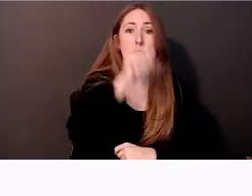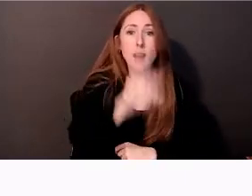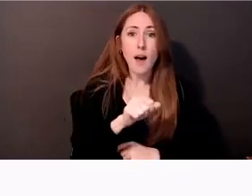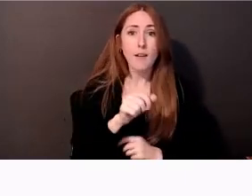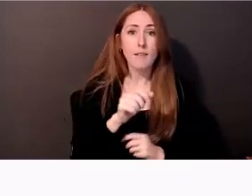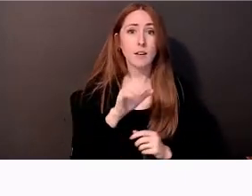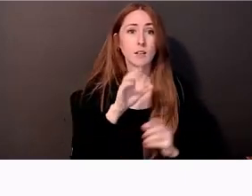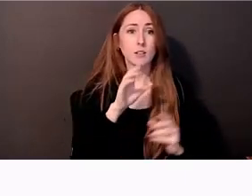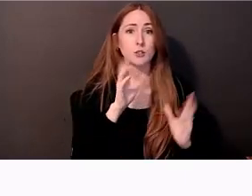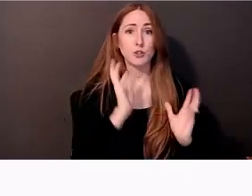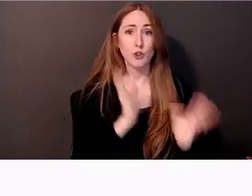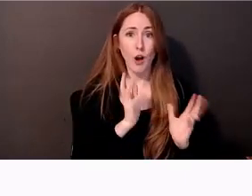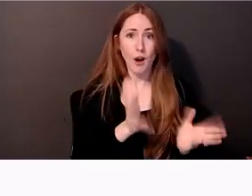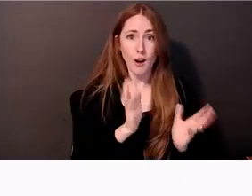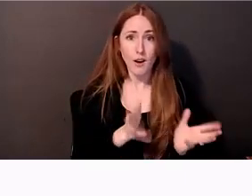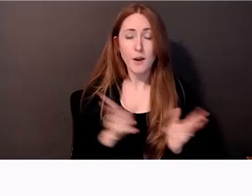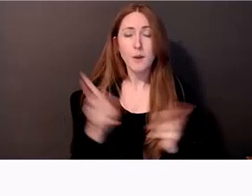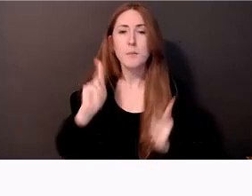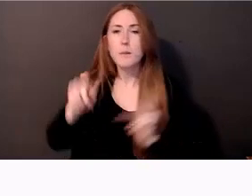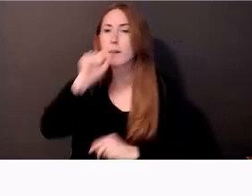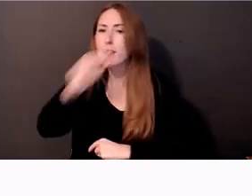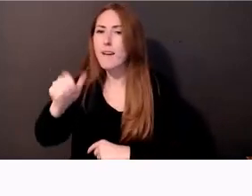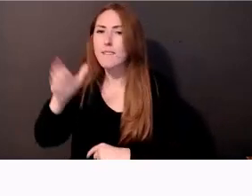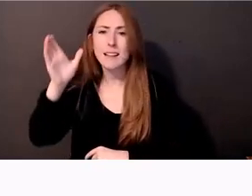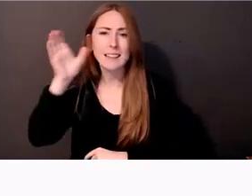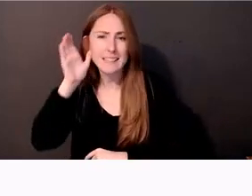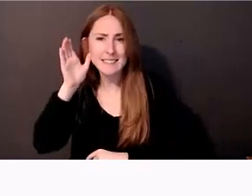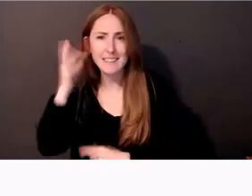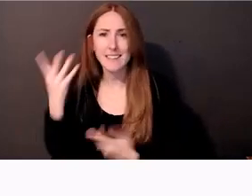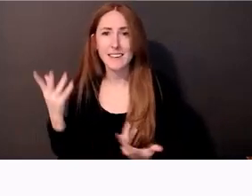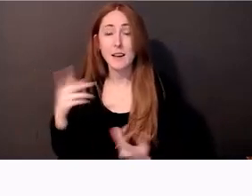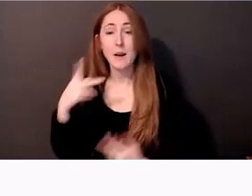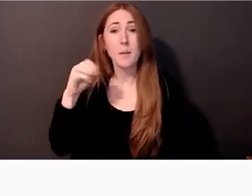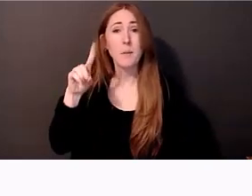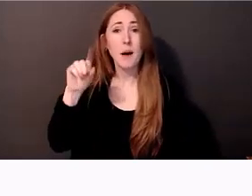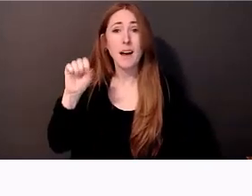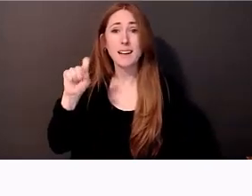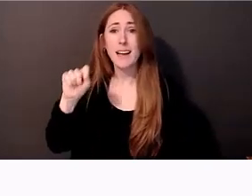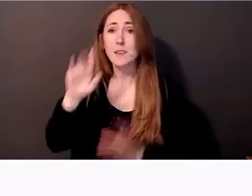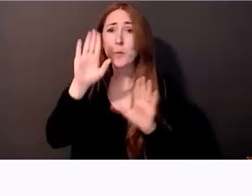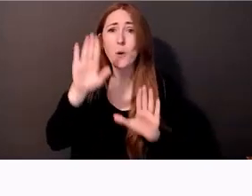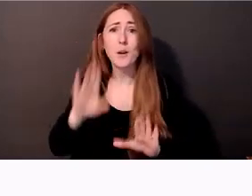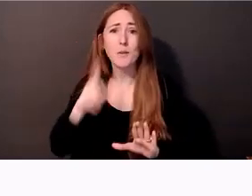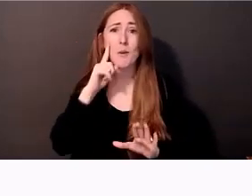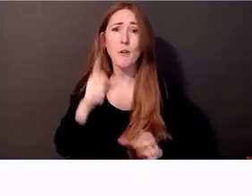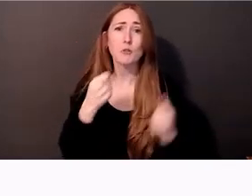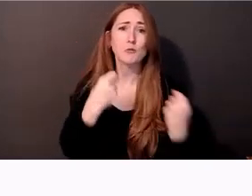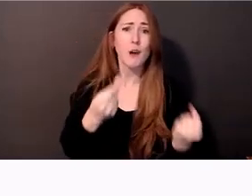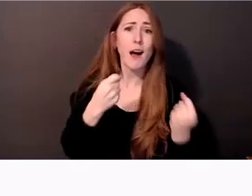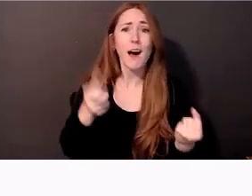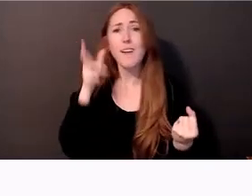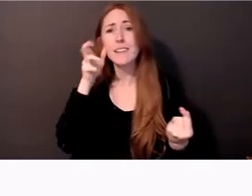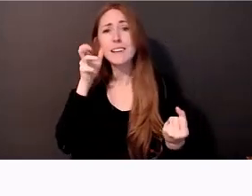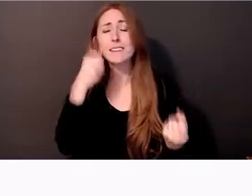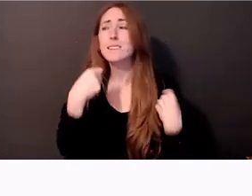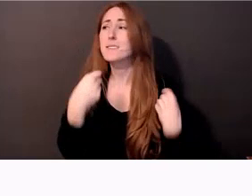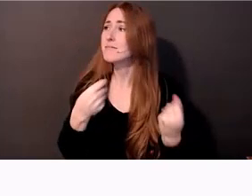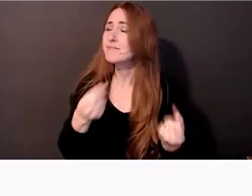Podcast is an easy way to make a drive much shorter, right? So our particular series highlights AT innovators and influencers.